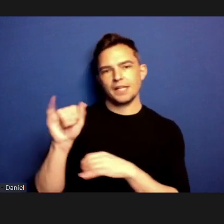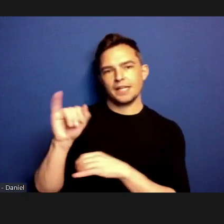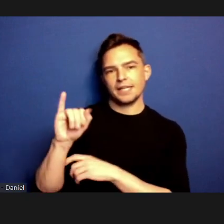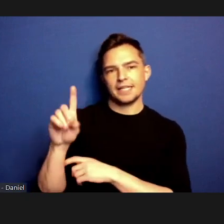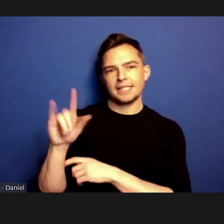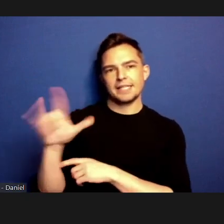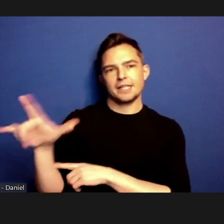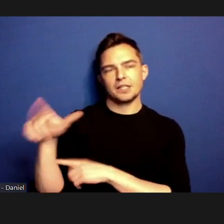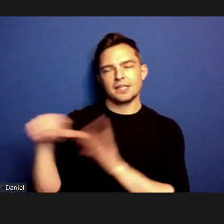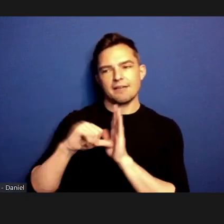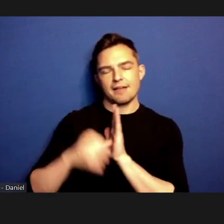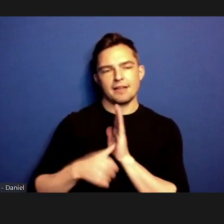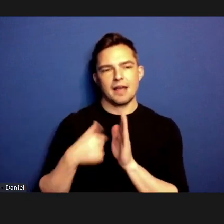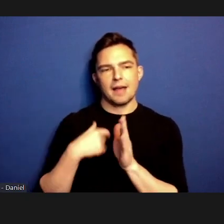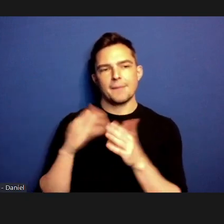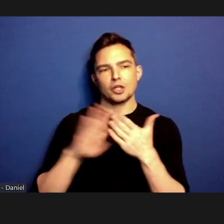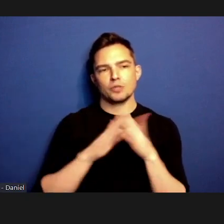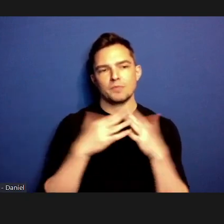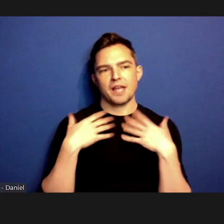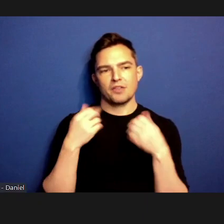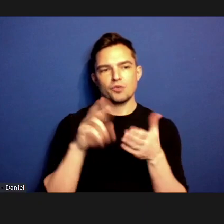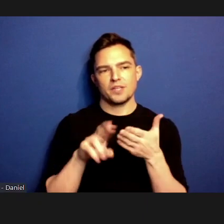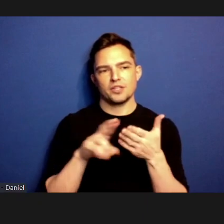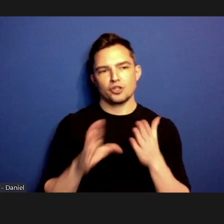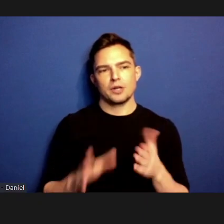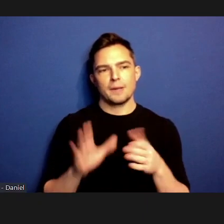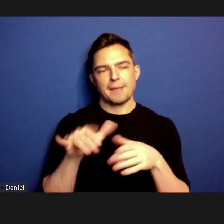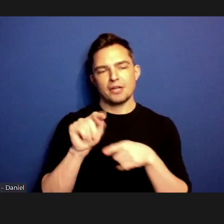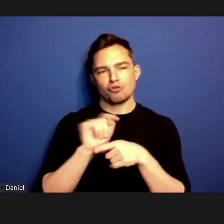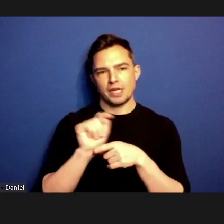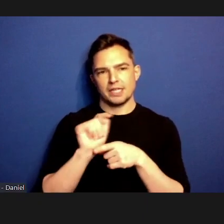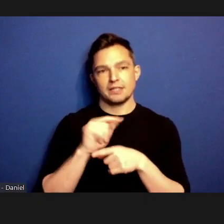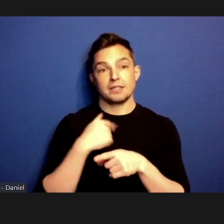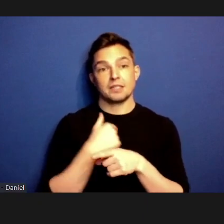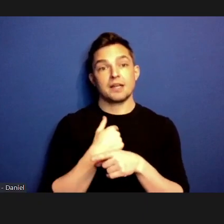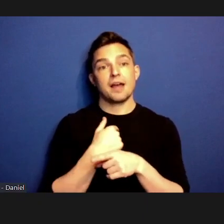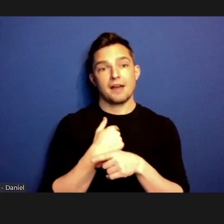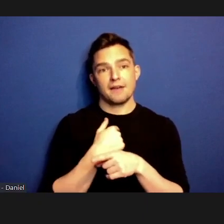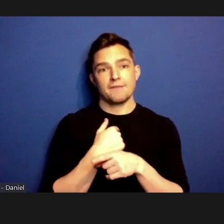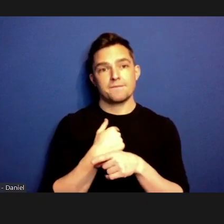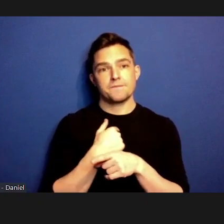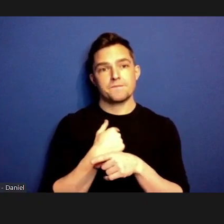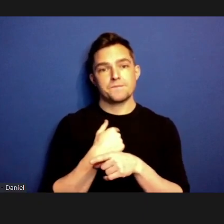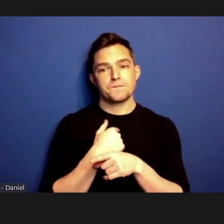I'm a community health researcher by training, and I trained in the environmental health